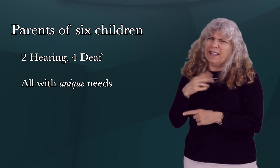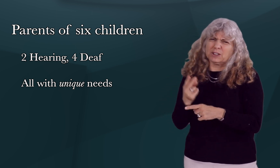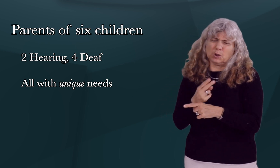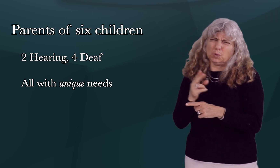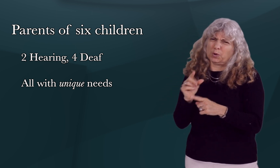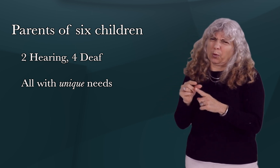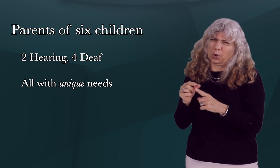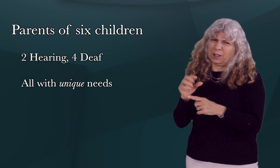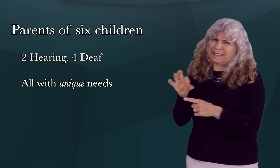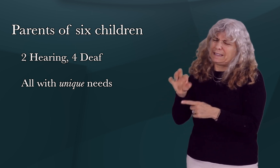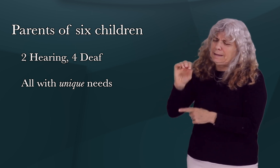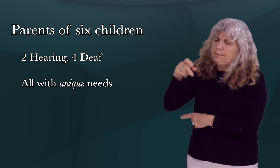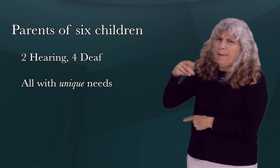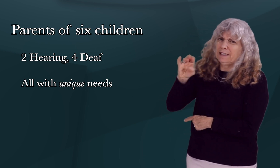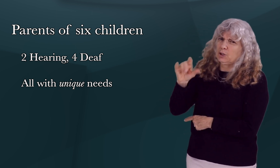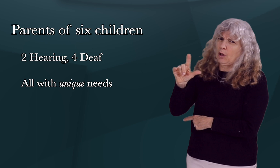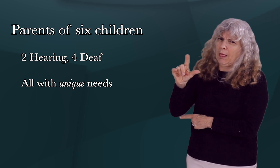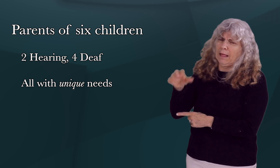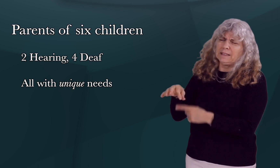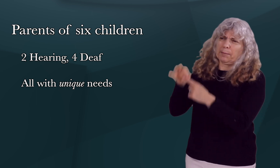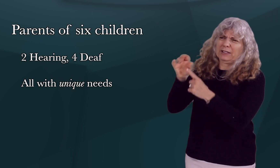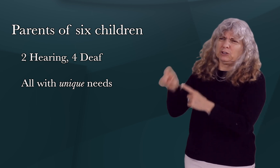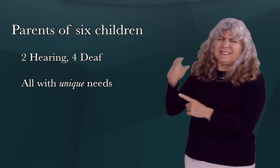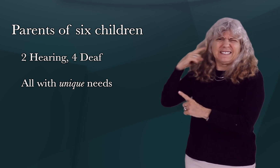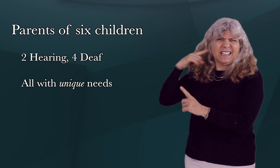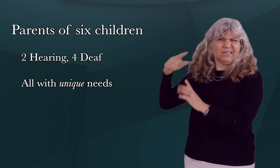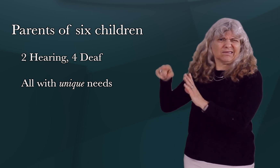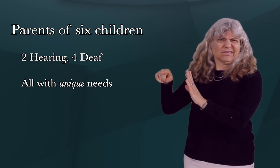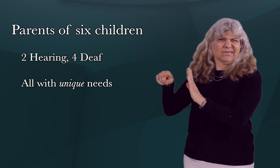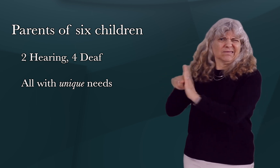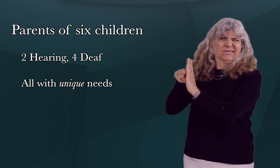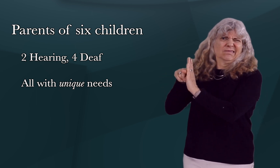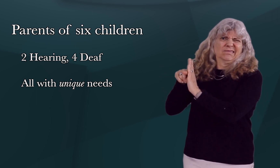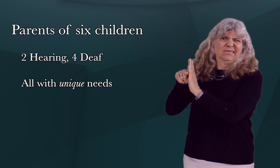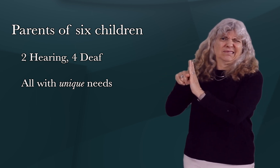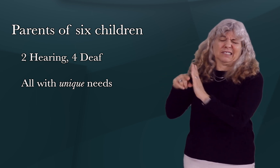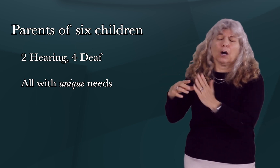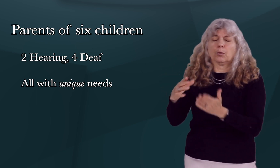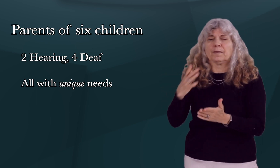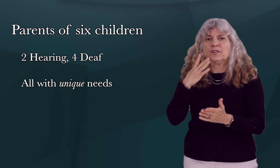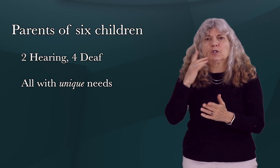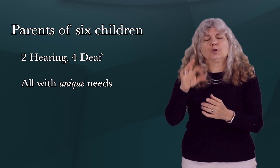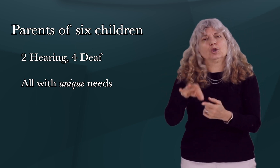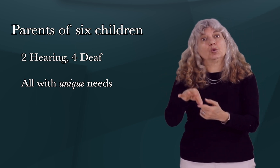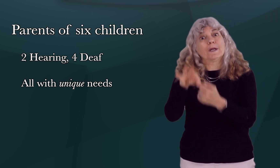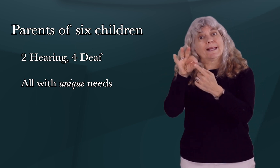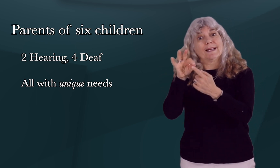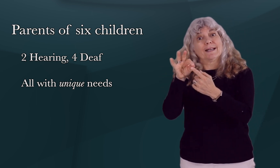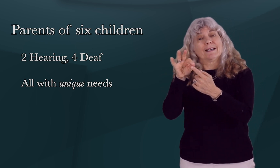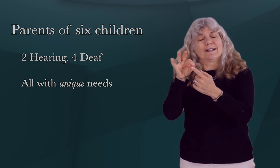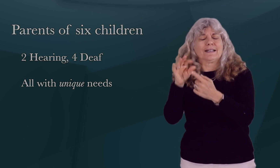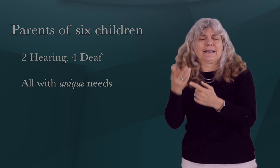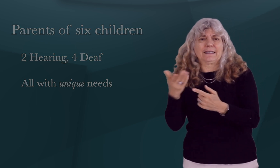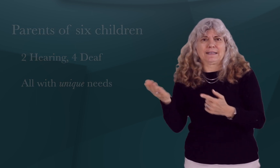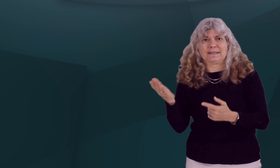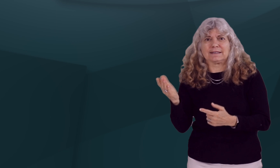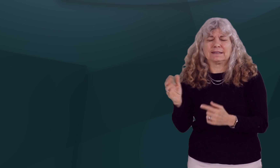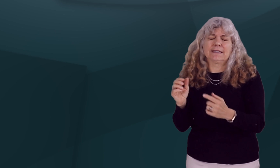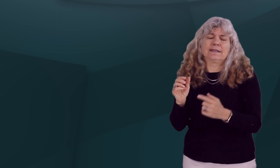We don't like to use the words "special needs" which can have a negative connotation. We prefer to use the phrase "unique needs."